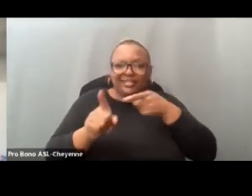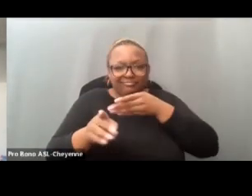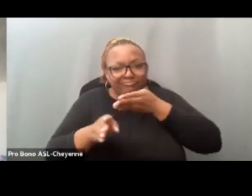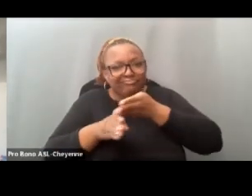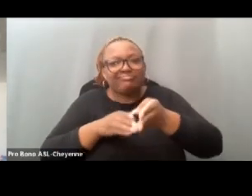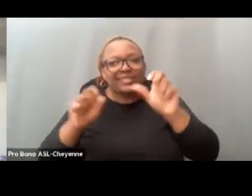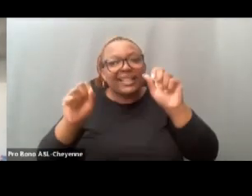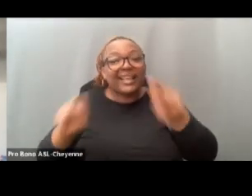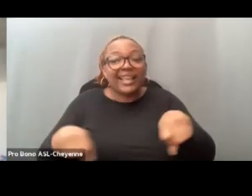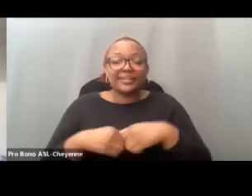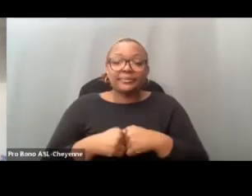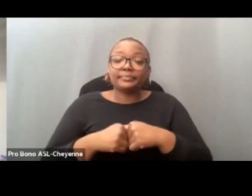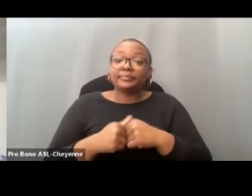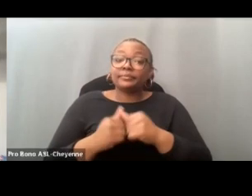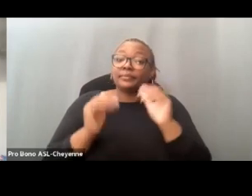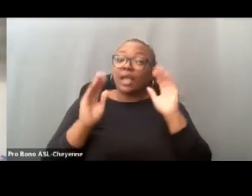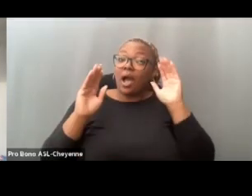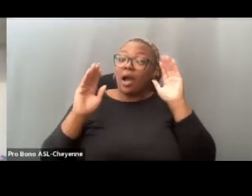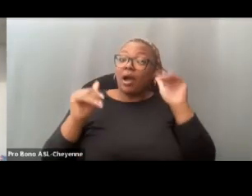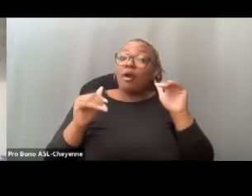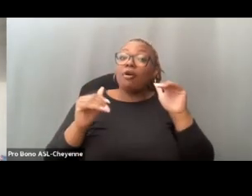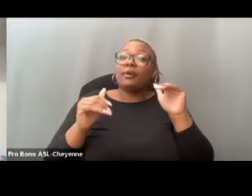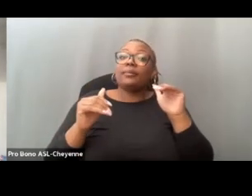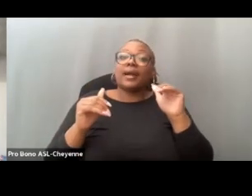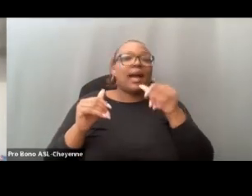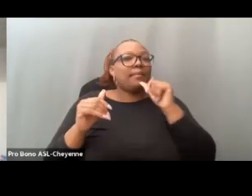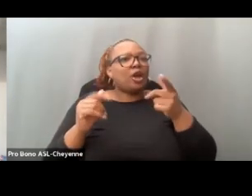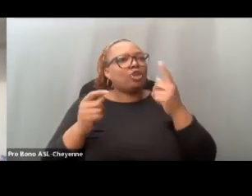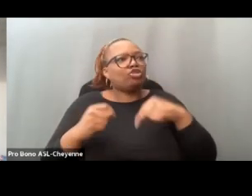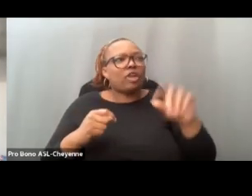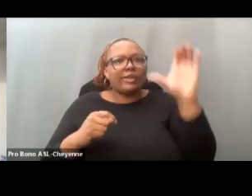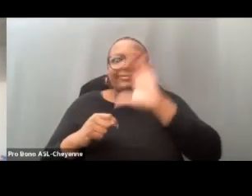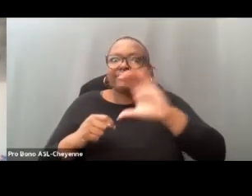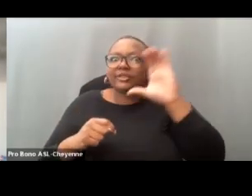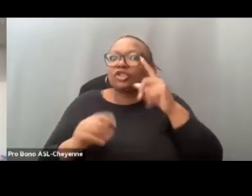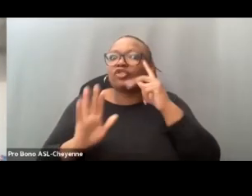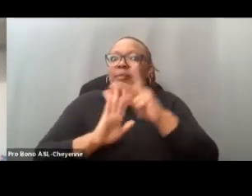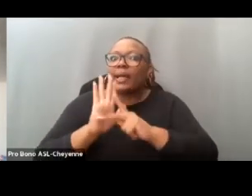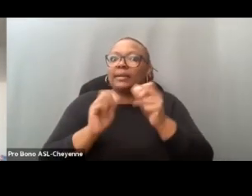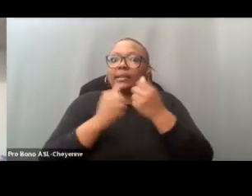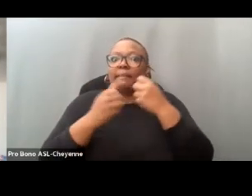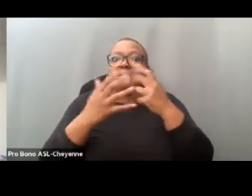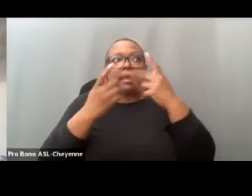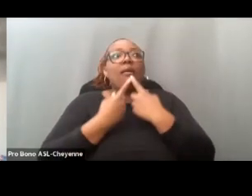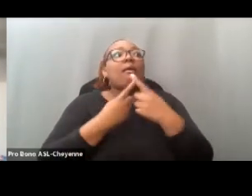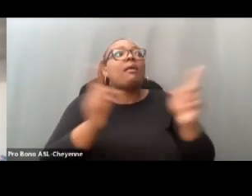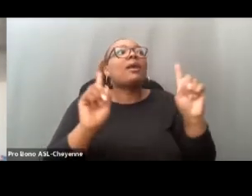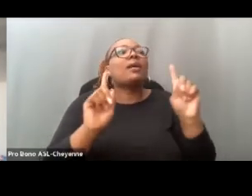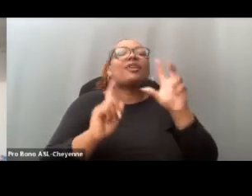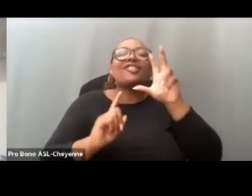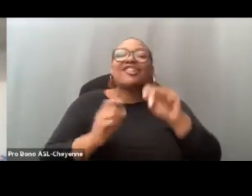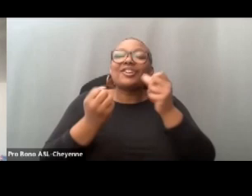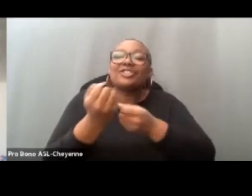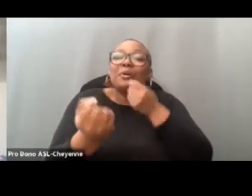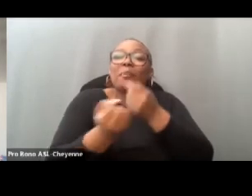You know, I hope that rather than trying to find the policy that will make it work, support the artist to make it work.